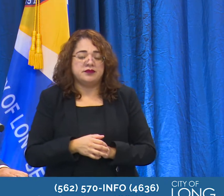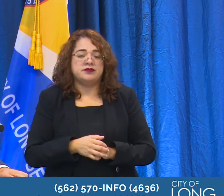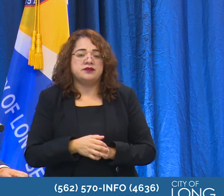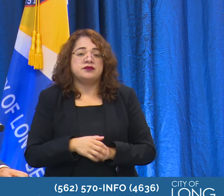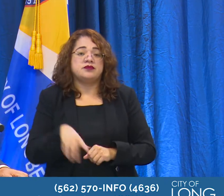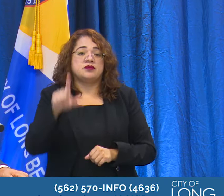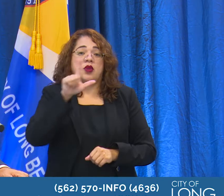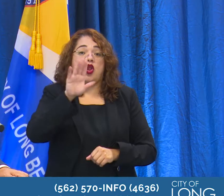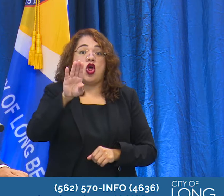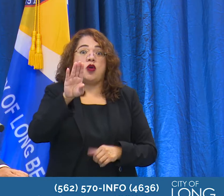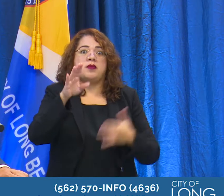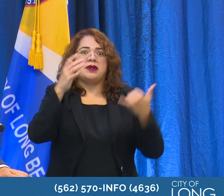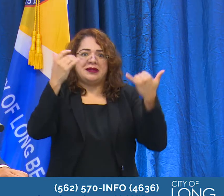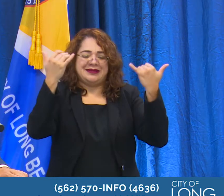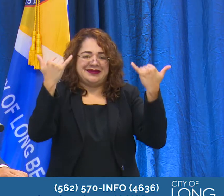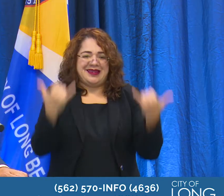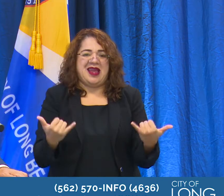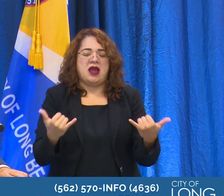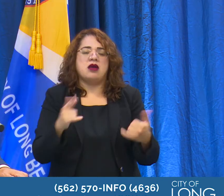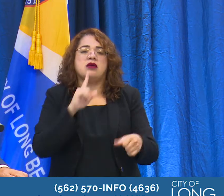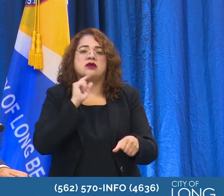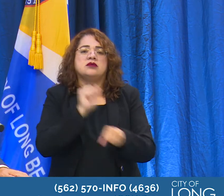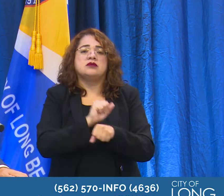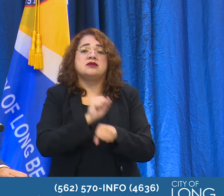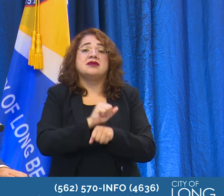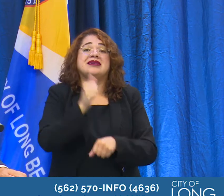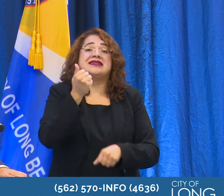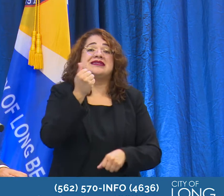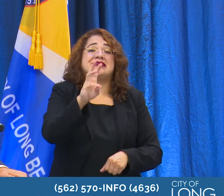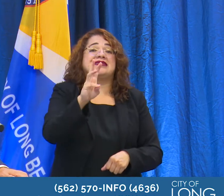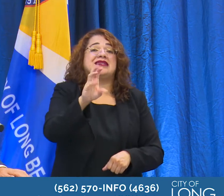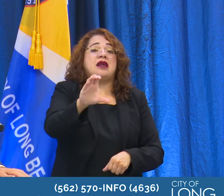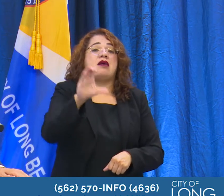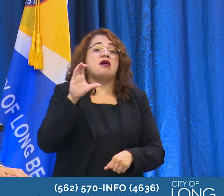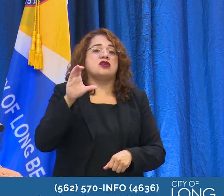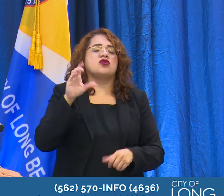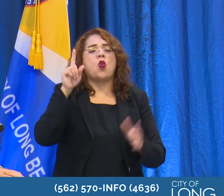Long Beach now can do 1,600 COVID-19 tests per day.